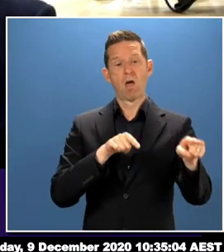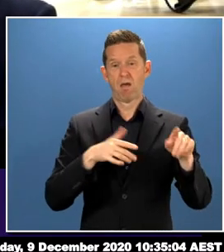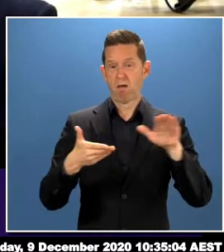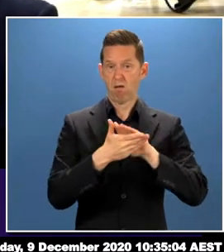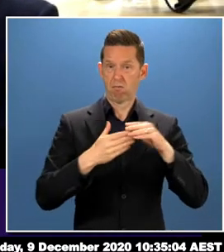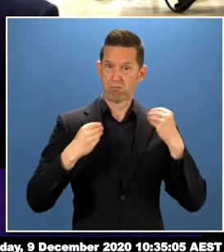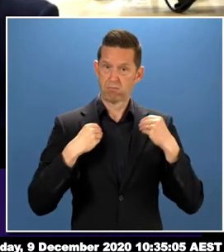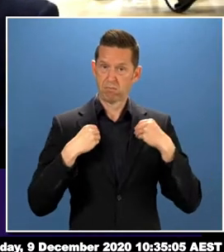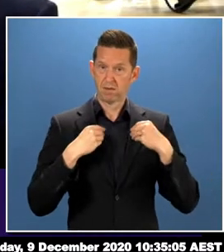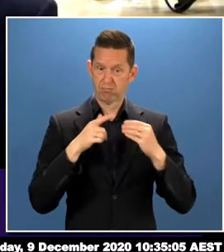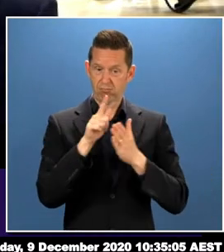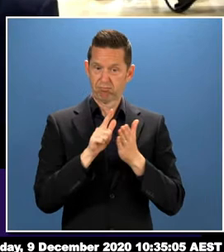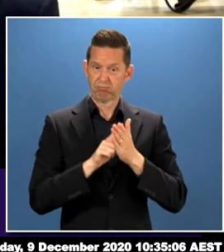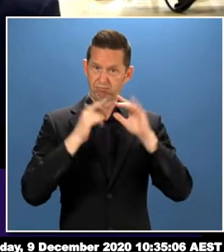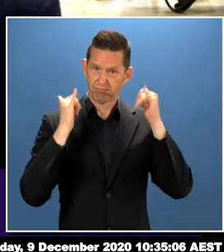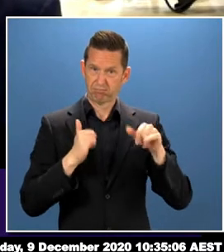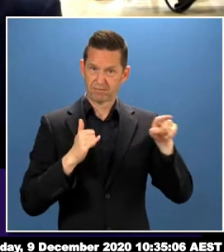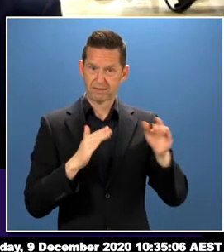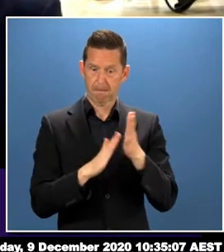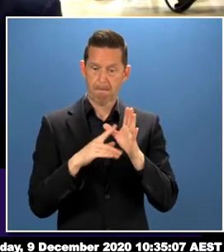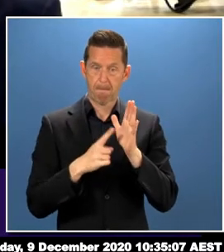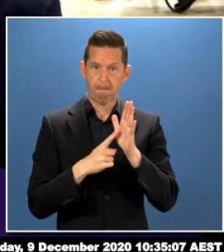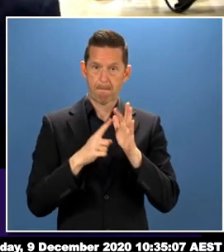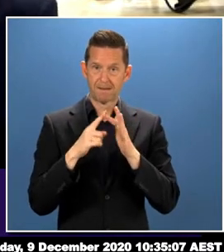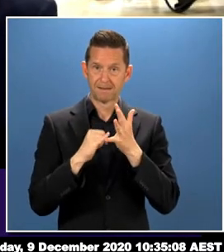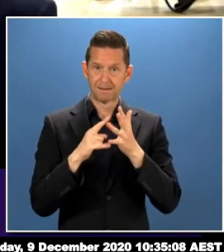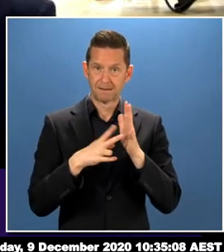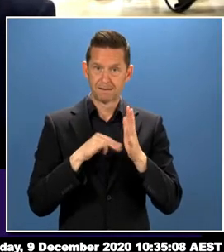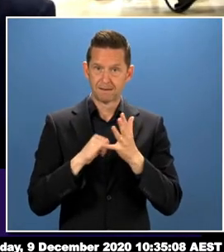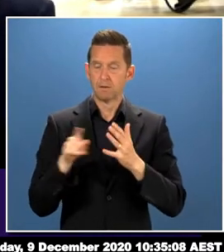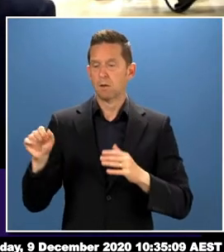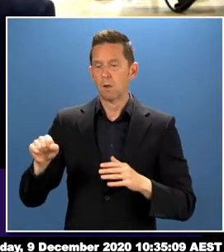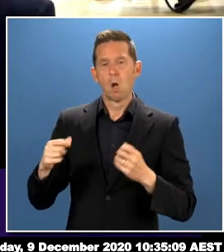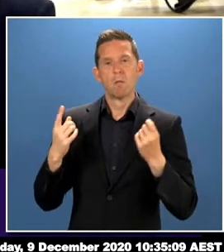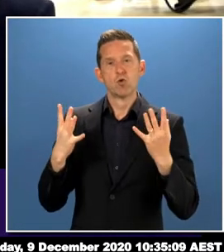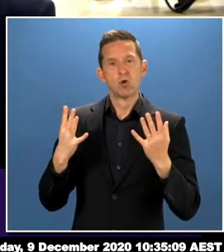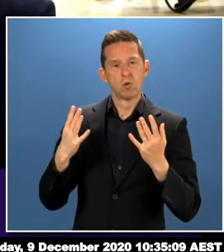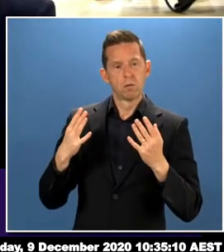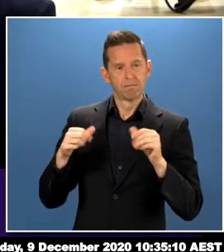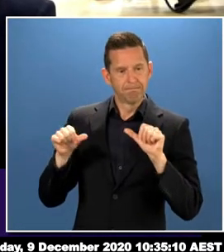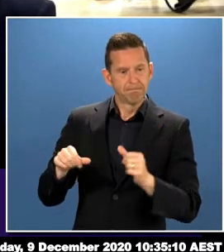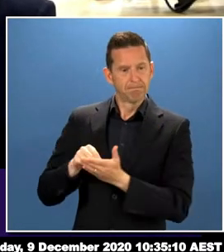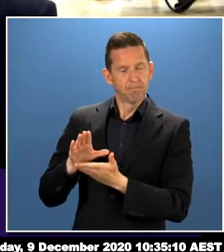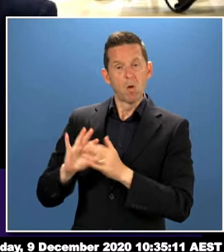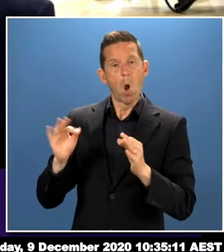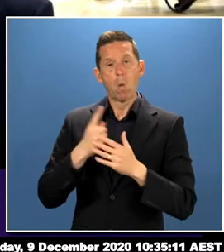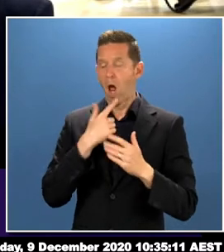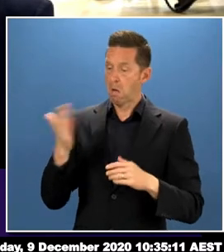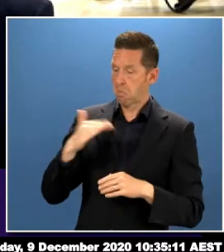Yes. There was no formal arrangement or anything. He had just said he needed some assistance.